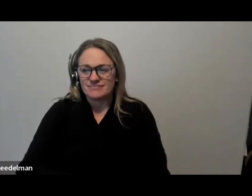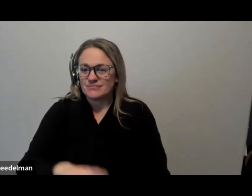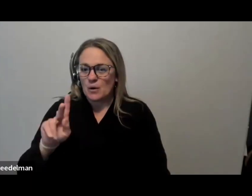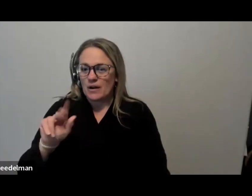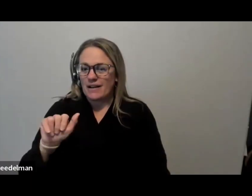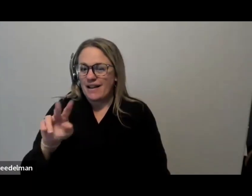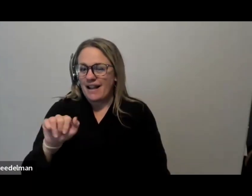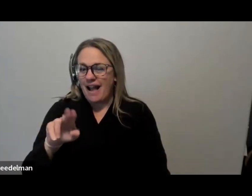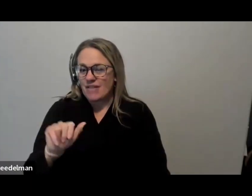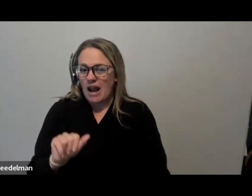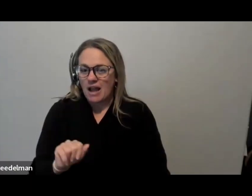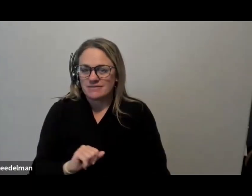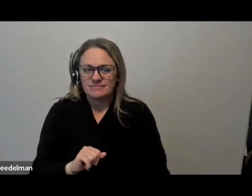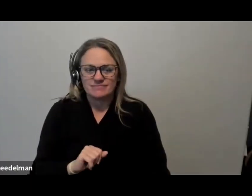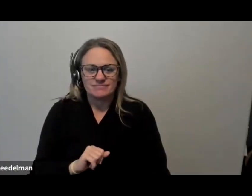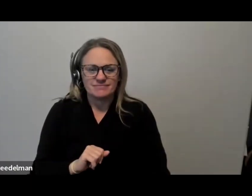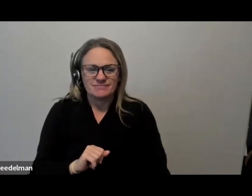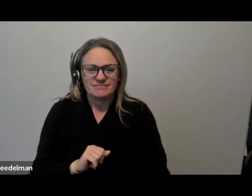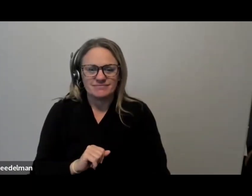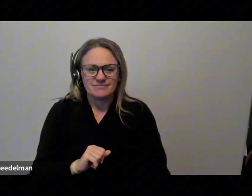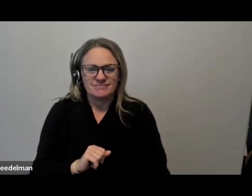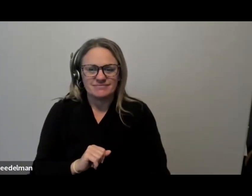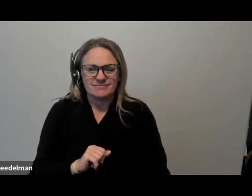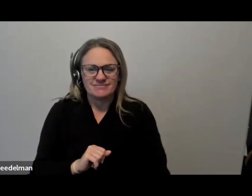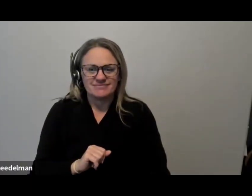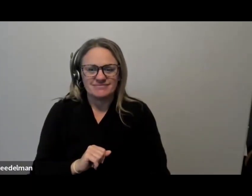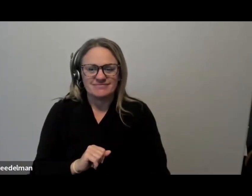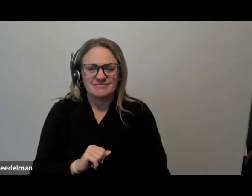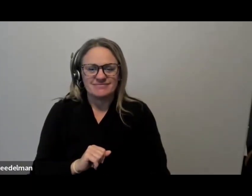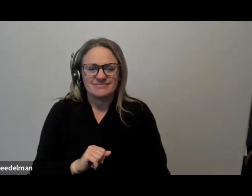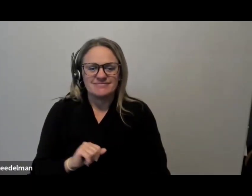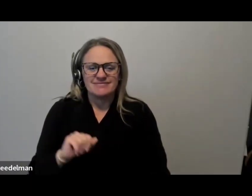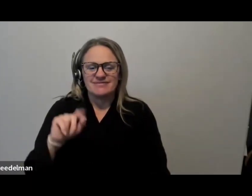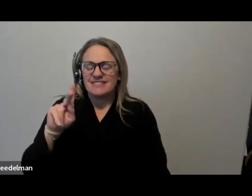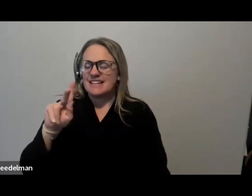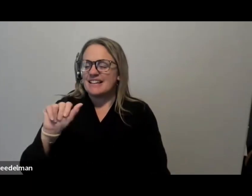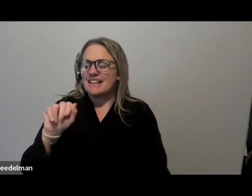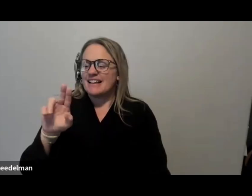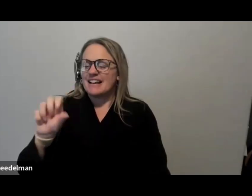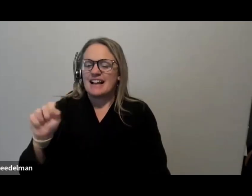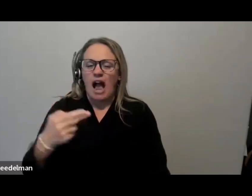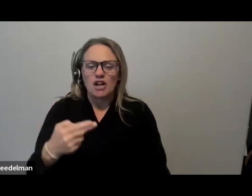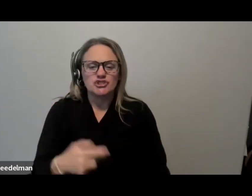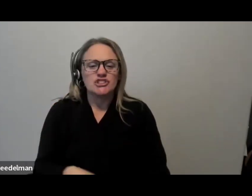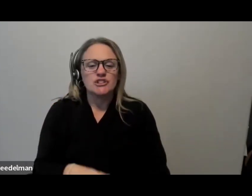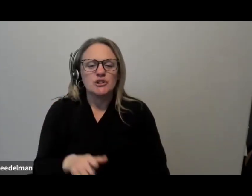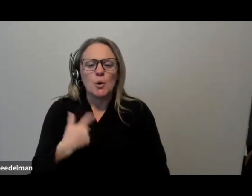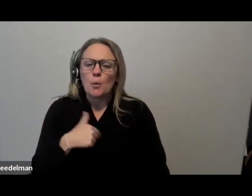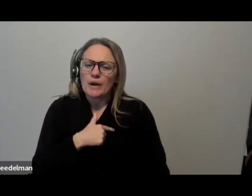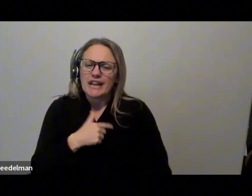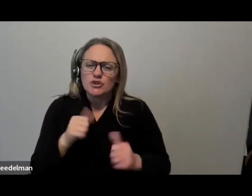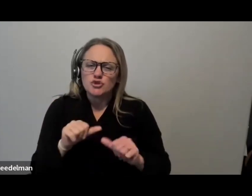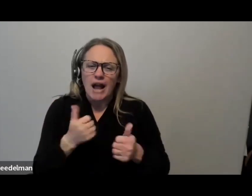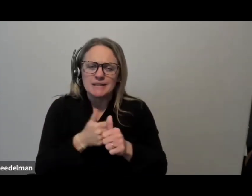Amazing. Okay, so yes, this is Kaush. We try to avoid doing accessibility focused projects